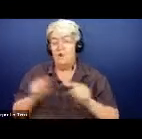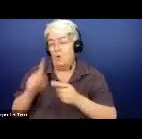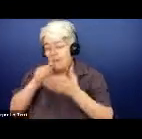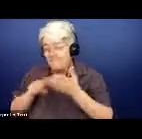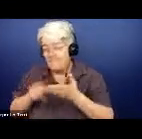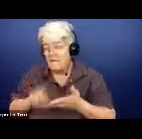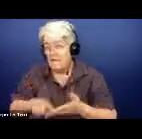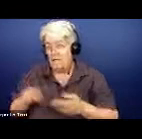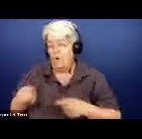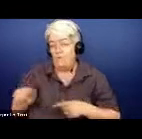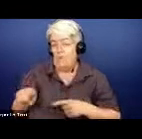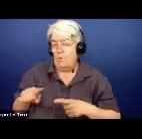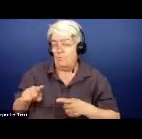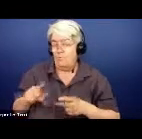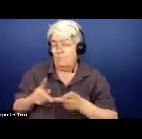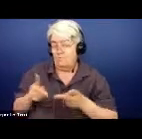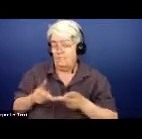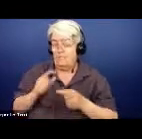institutions to make sure they are providing